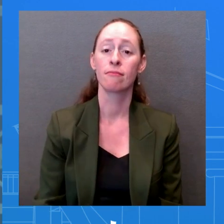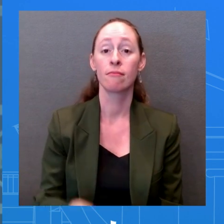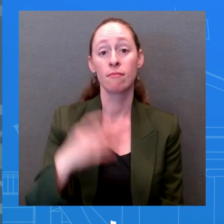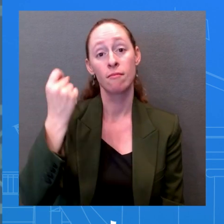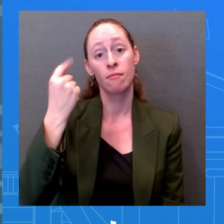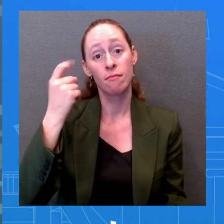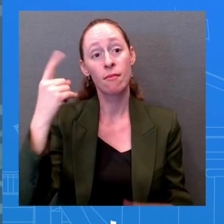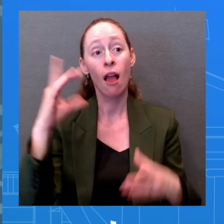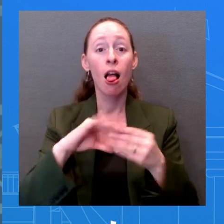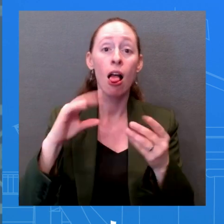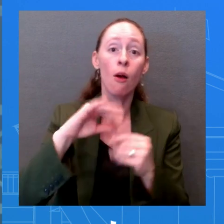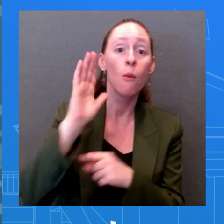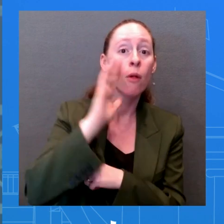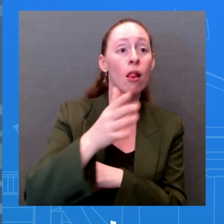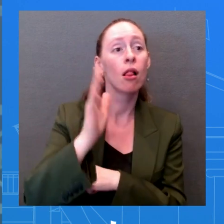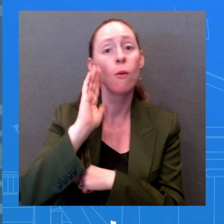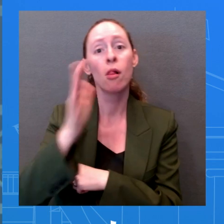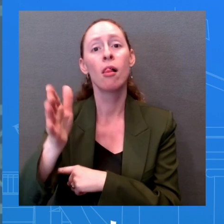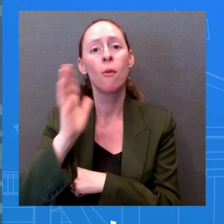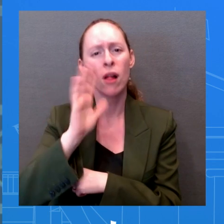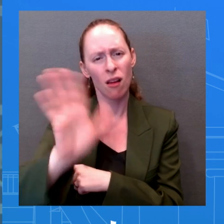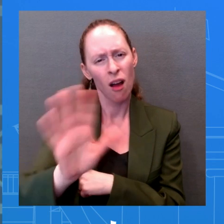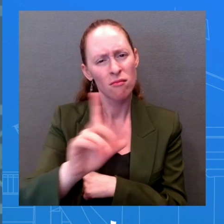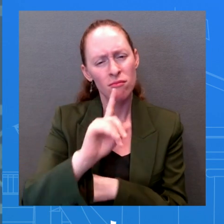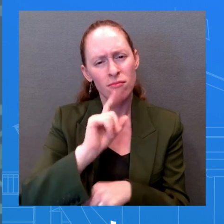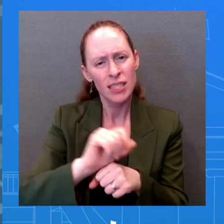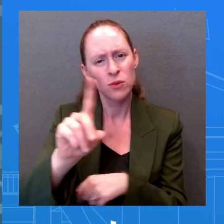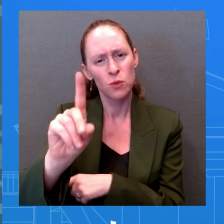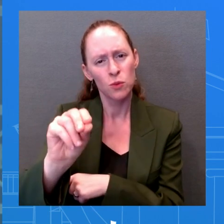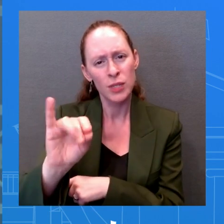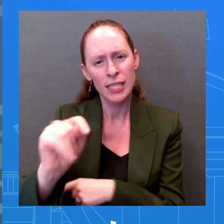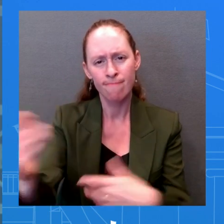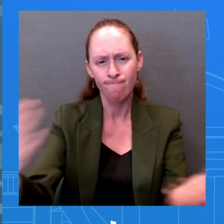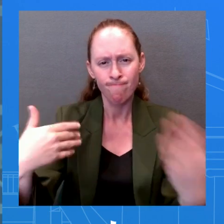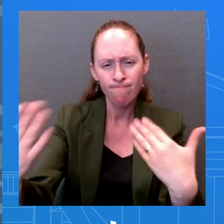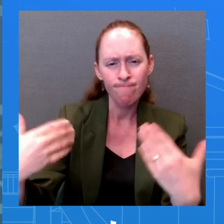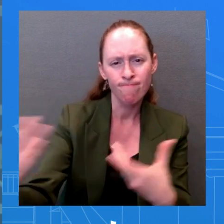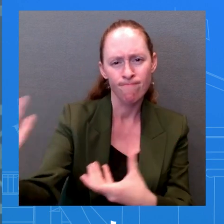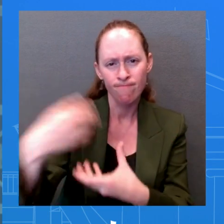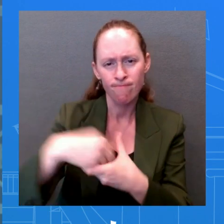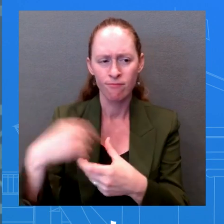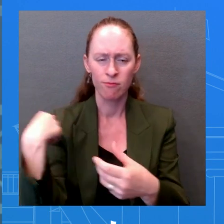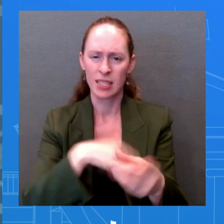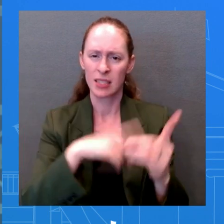Thanks to President Biden, we saw the biggest one-year drop in Latina unemployment,